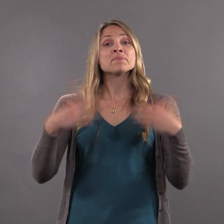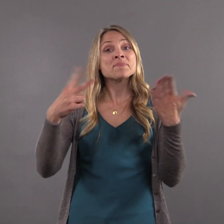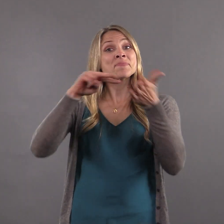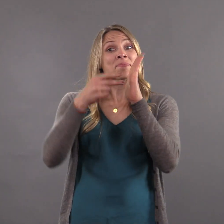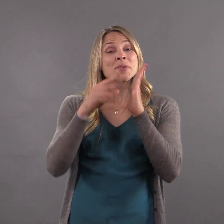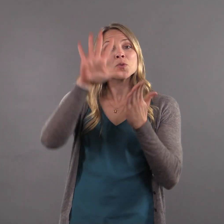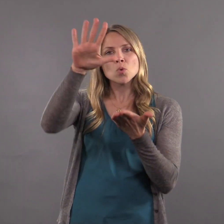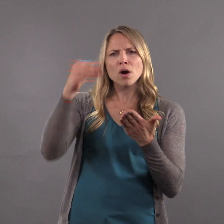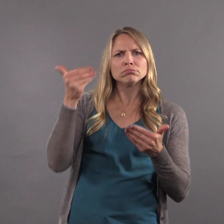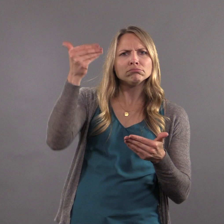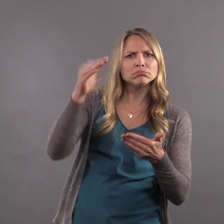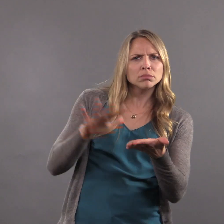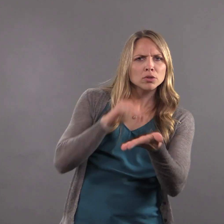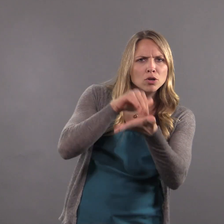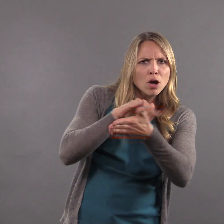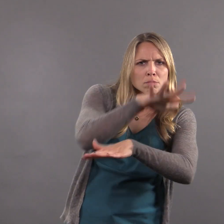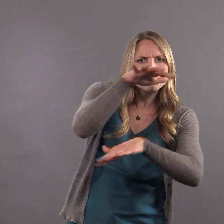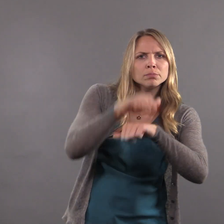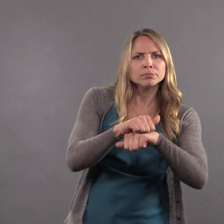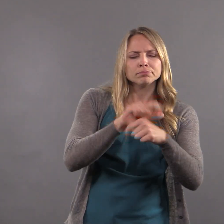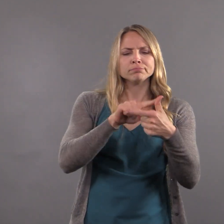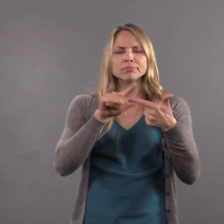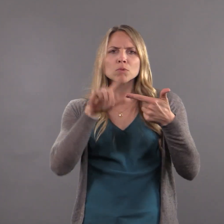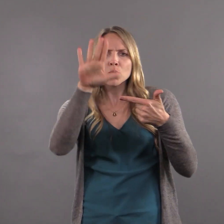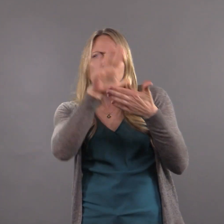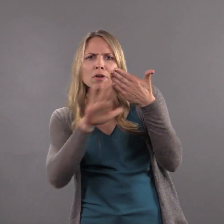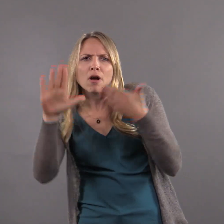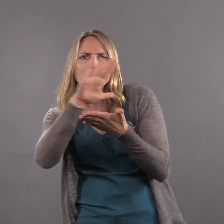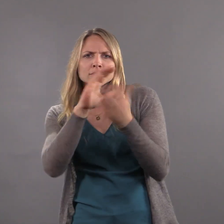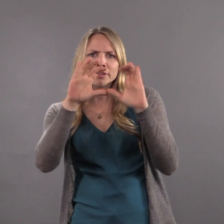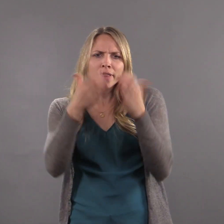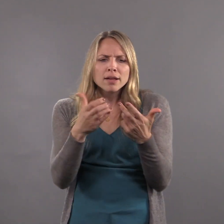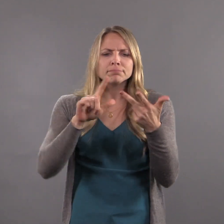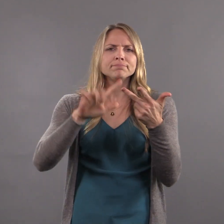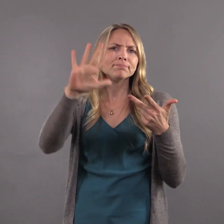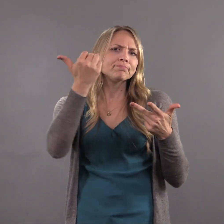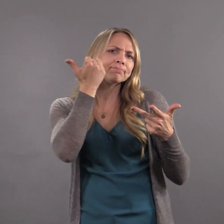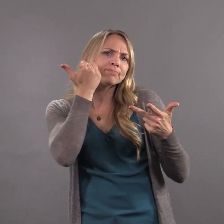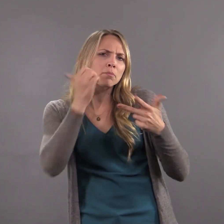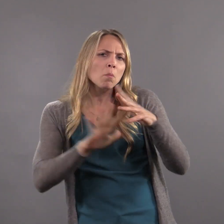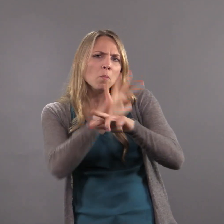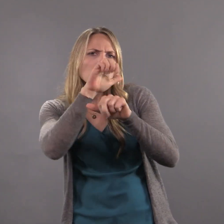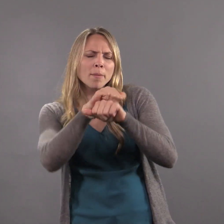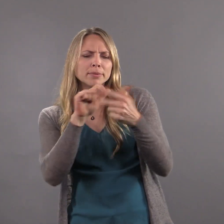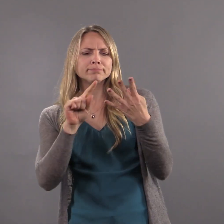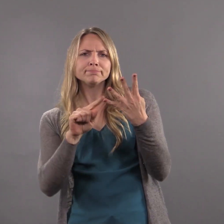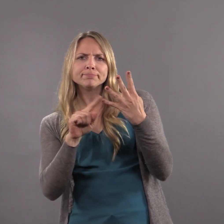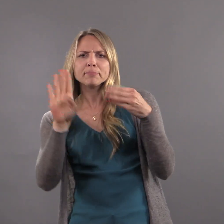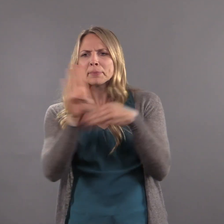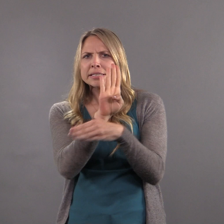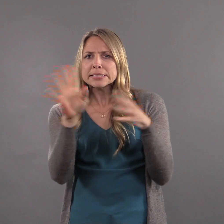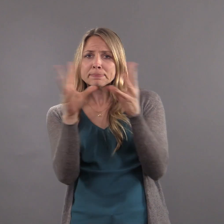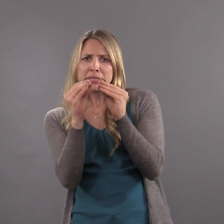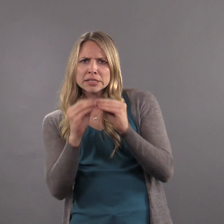So that means your upcoming doctor’s appointment, your college class, your dental appointment, the business meeting